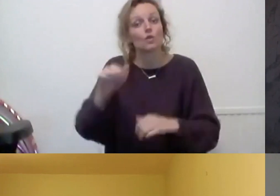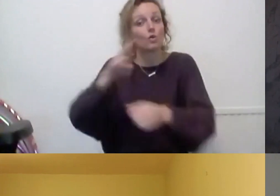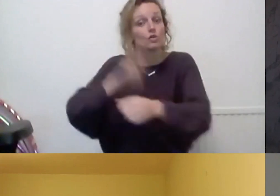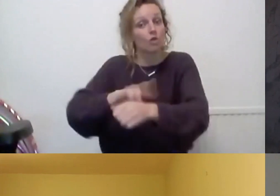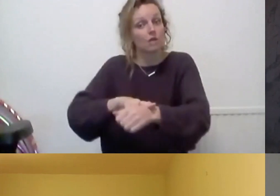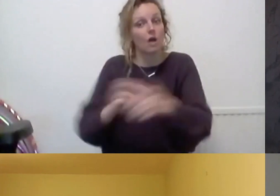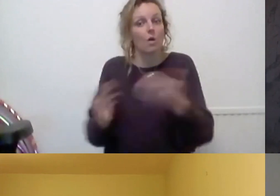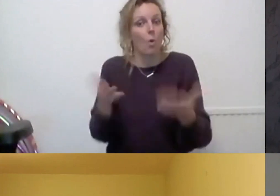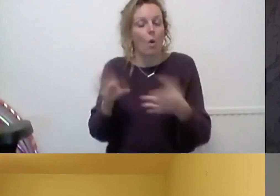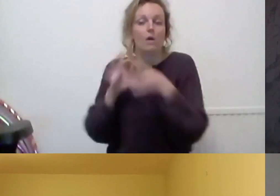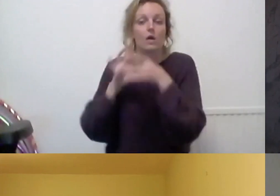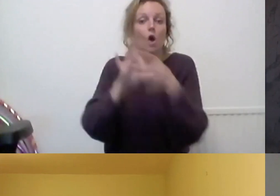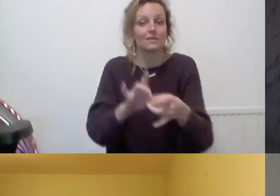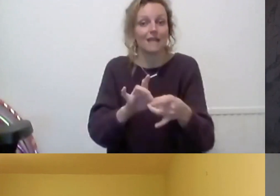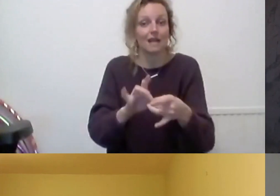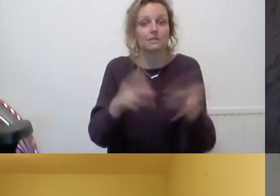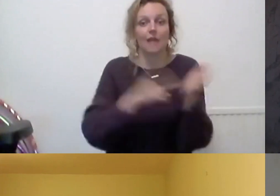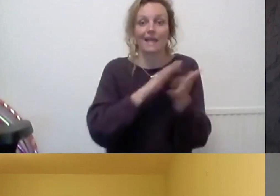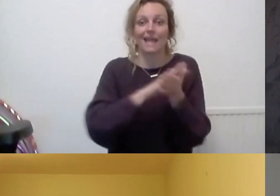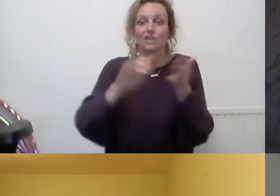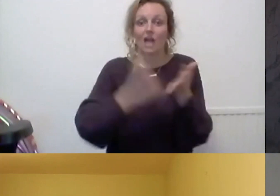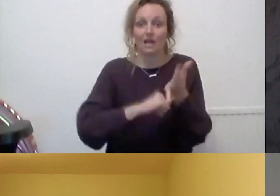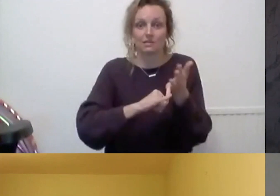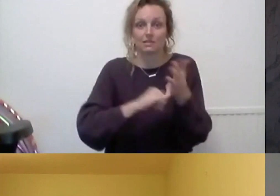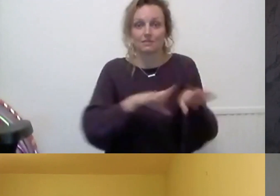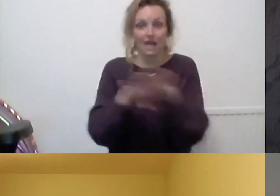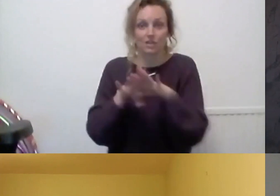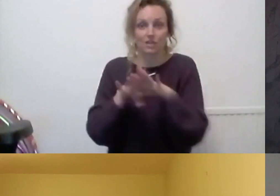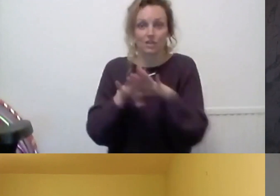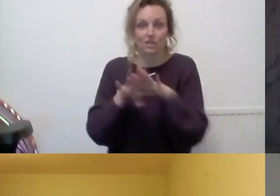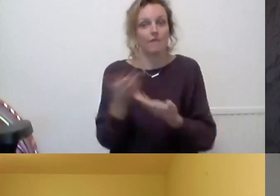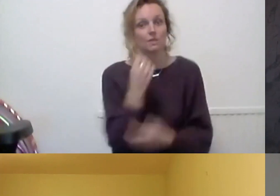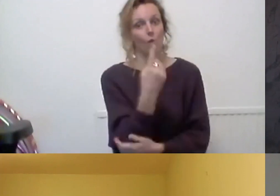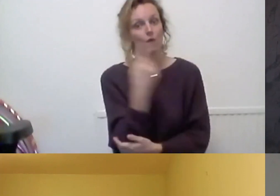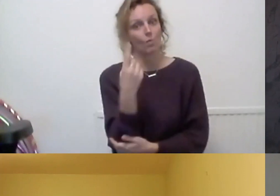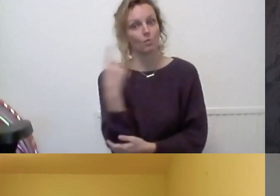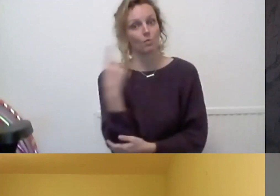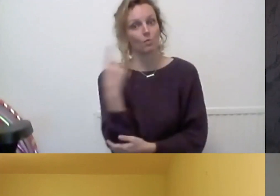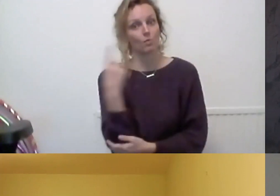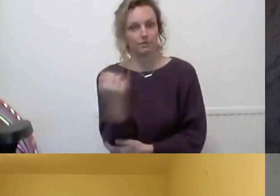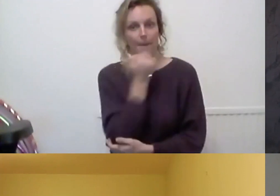ensuring that you are slotted within a hospital setting if you really need